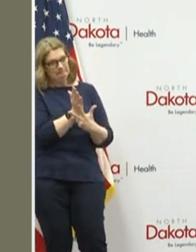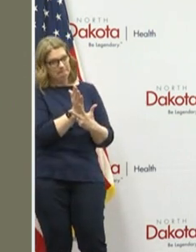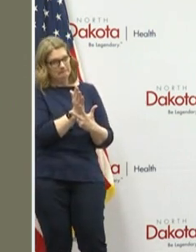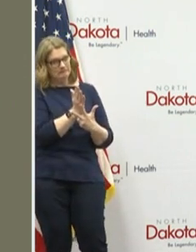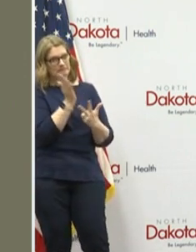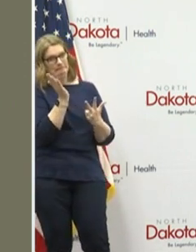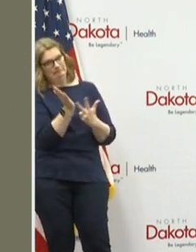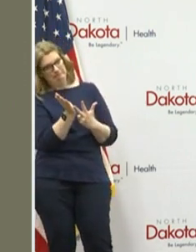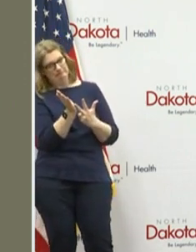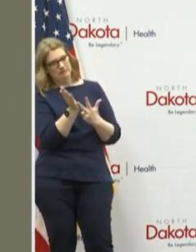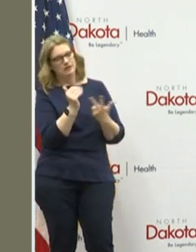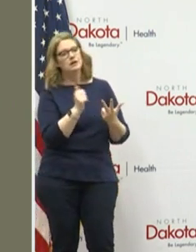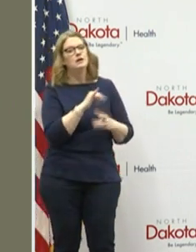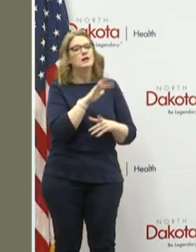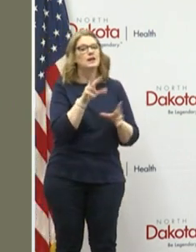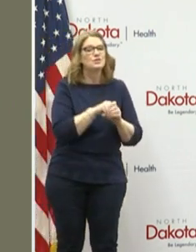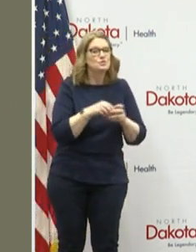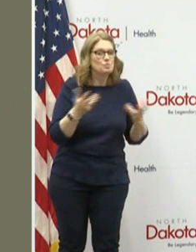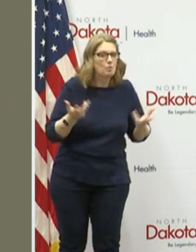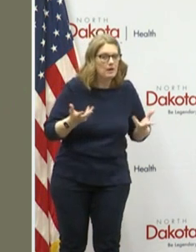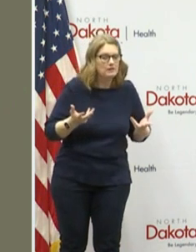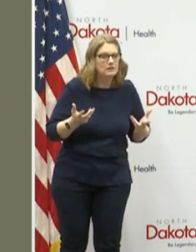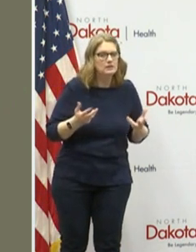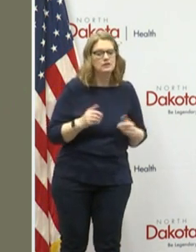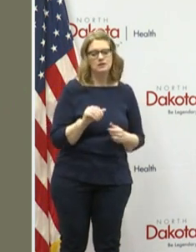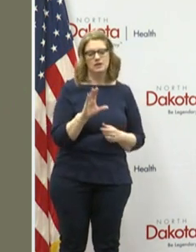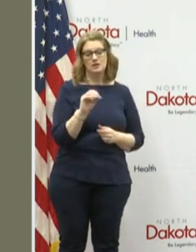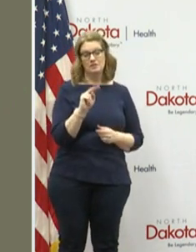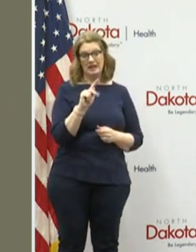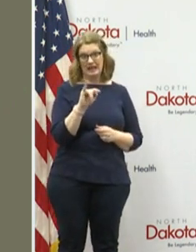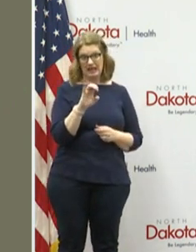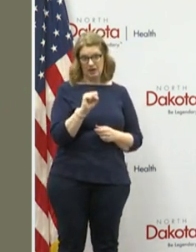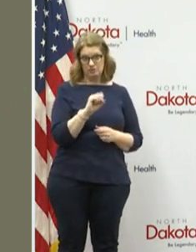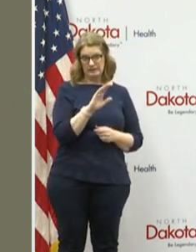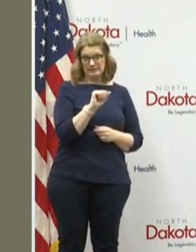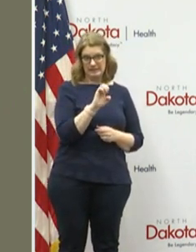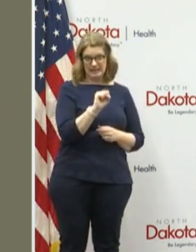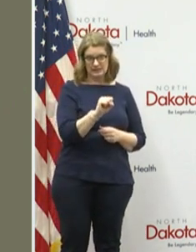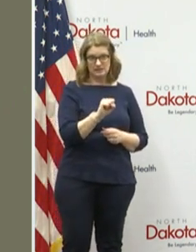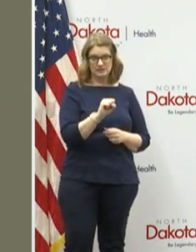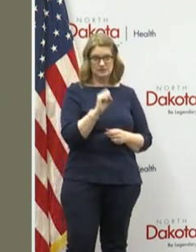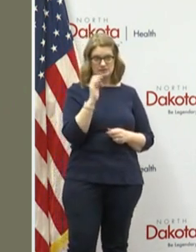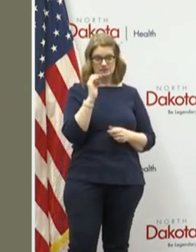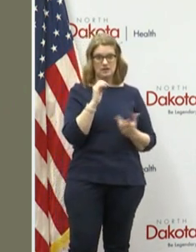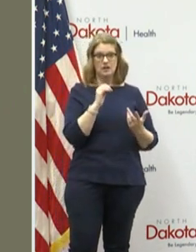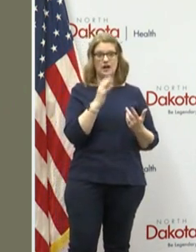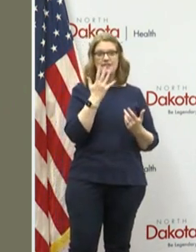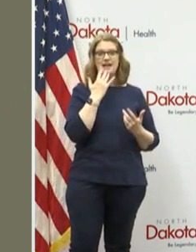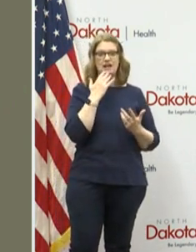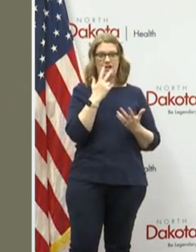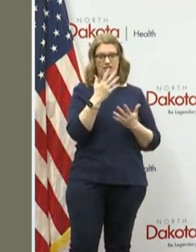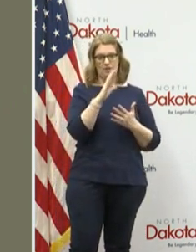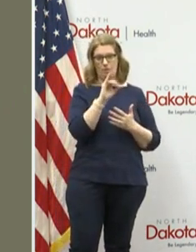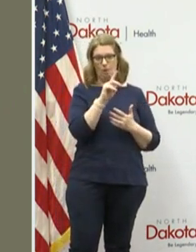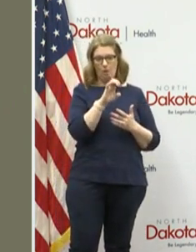WHAT WE WILL EVALUATE WHETHER A FACILITY CAN MOVE TO THE NEXT LEVEL OF OUR PHASE REOPENING